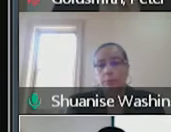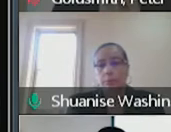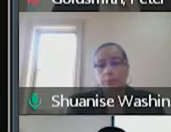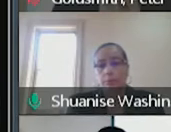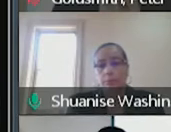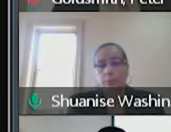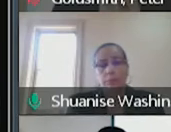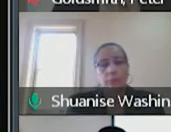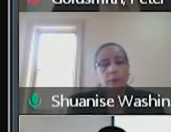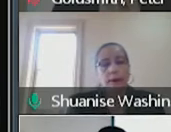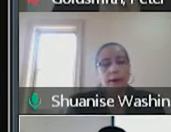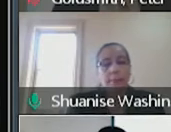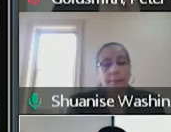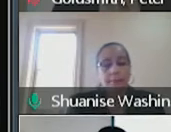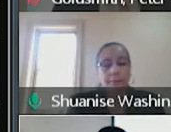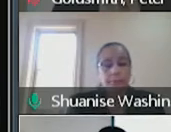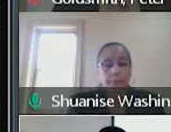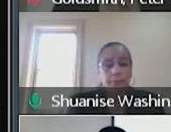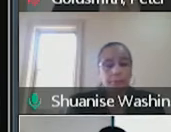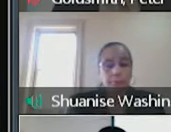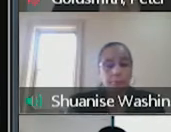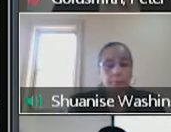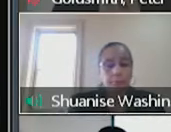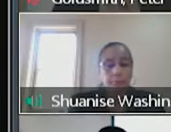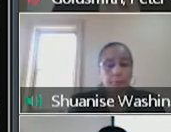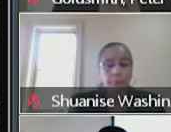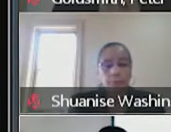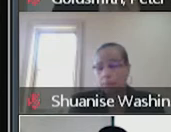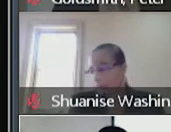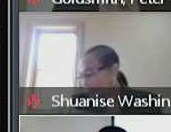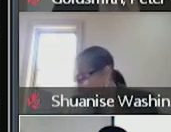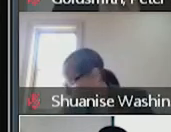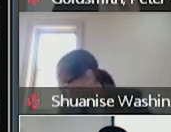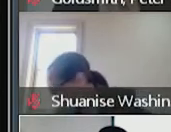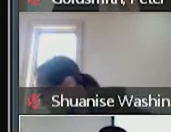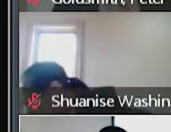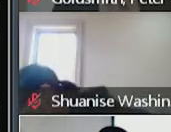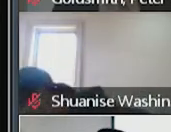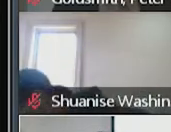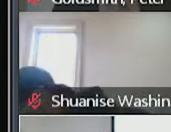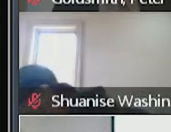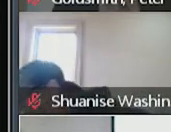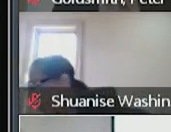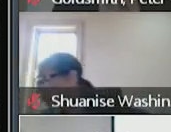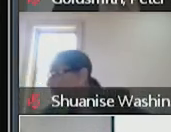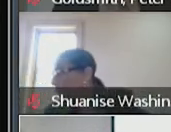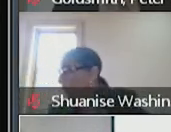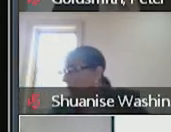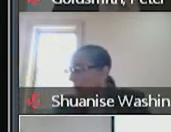Commissioner Washington. Aye. Commissioner Doerner. Aye Commissioner Geraldo.